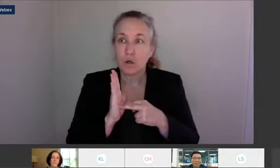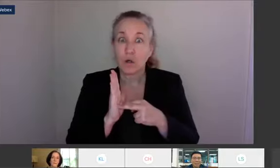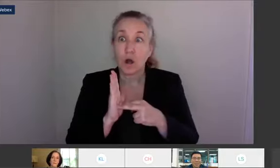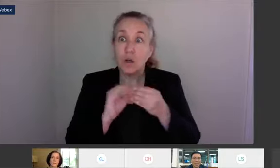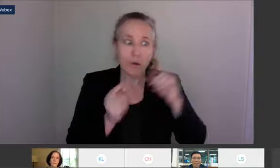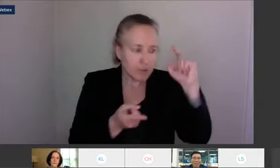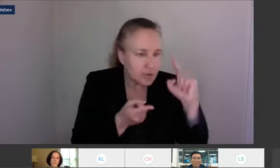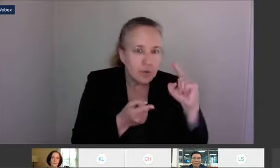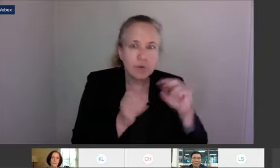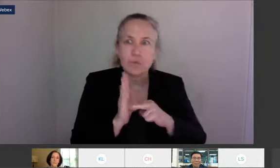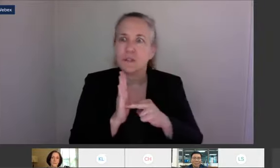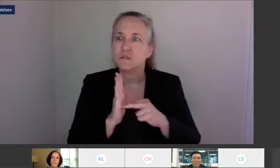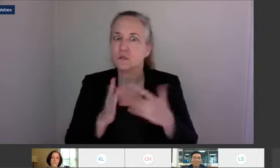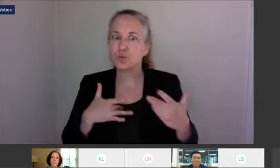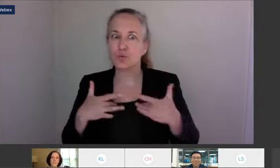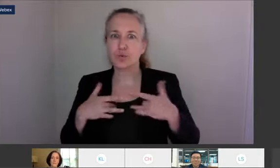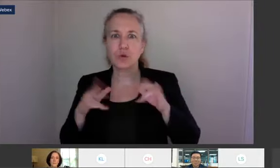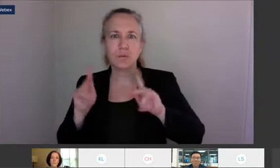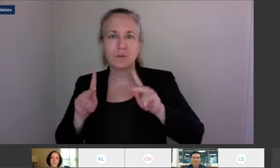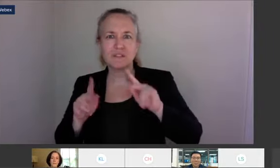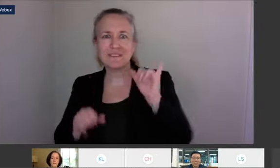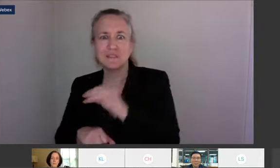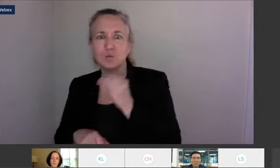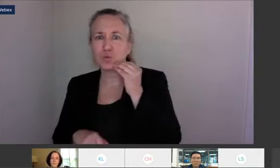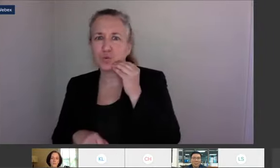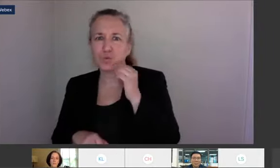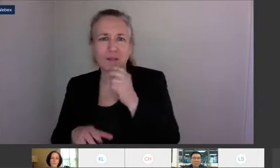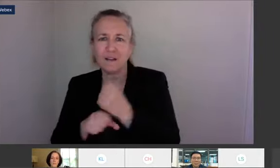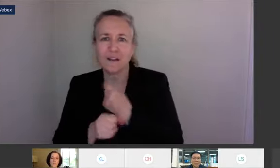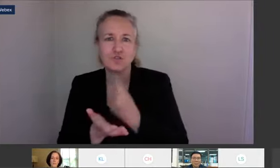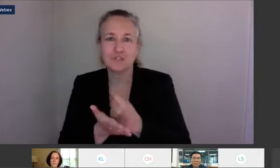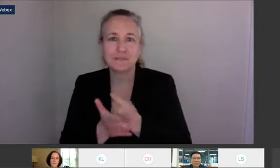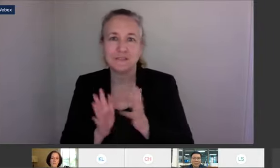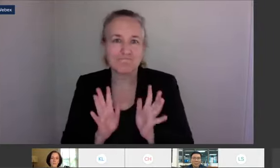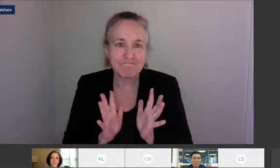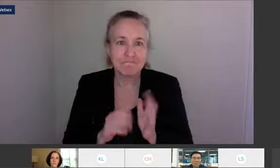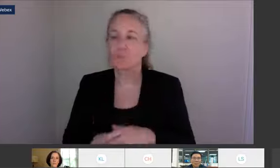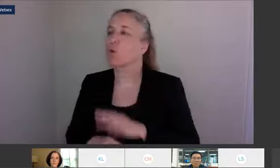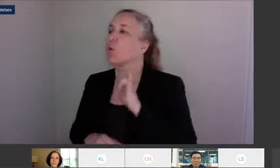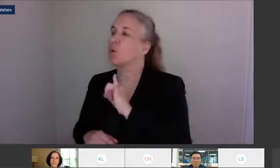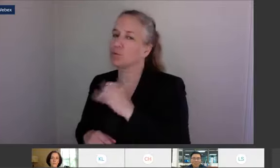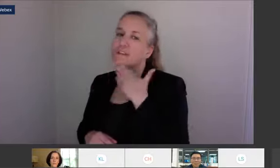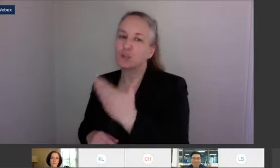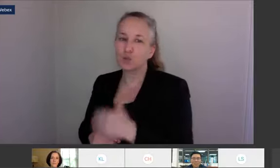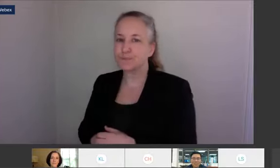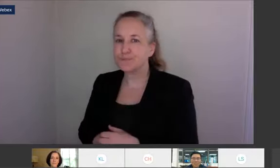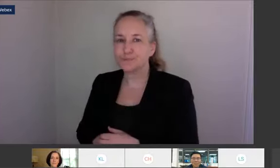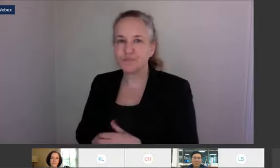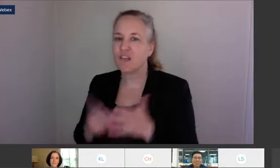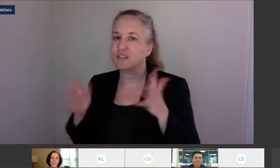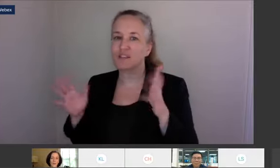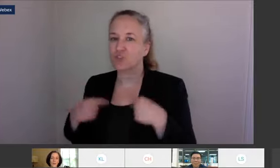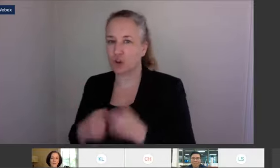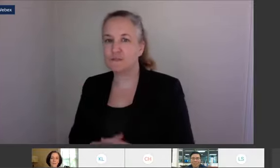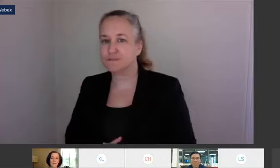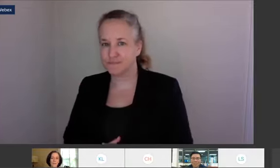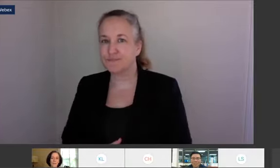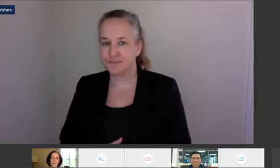symptoms and staying at home [Reporter] okay okay thank you that's all I have today [Staff] next